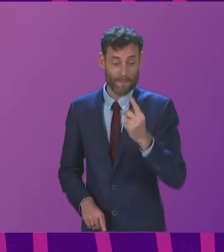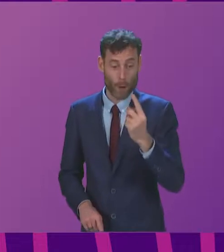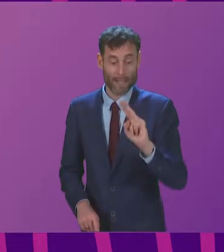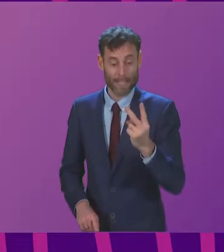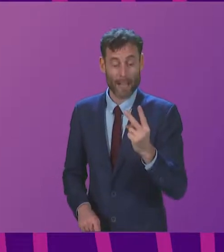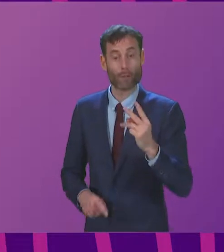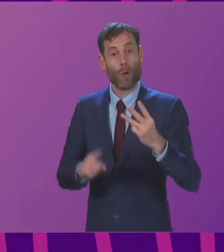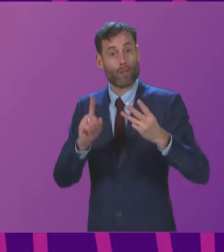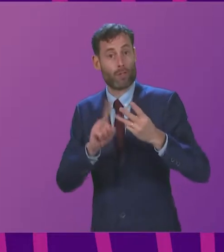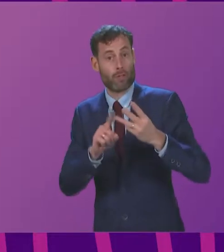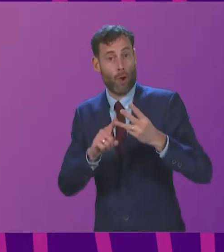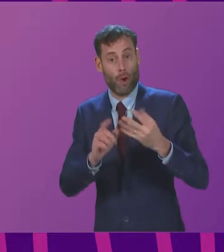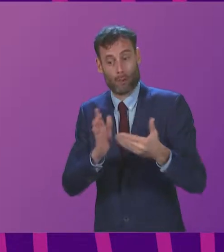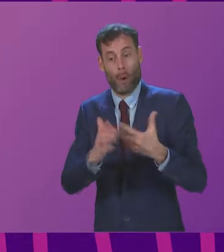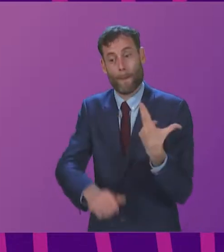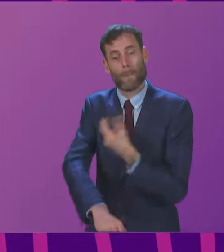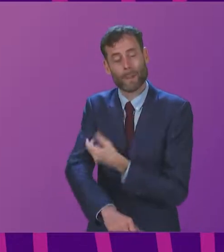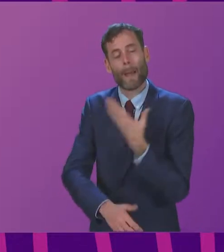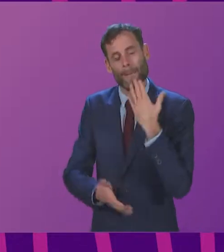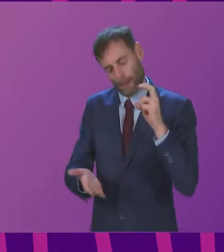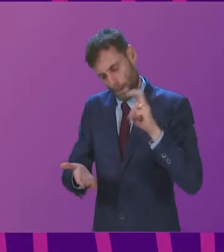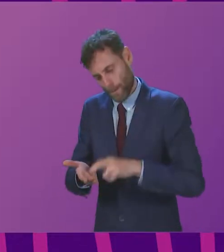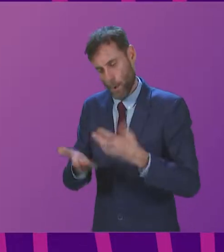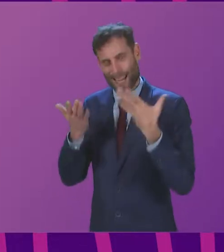please book an appointment without delay, and get your flu jag too,